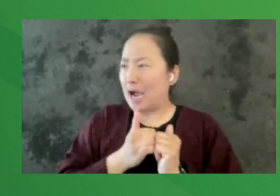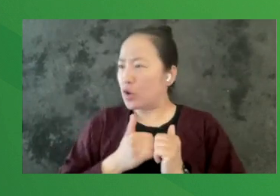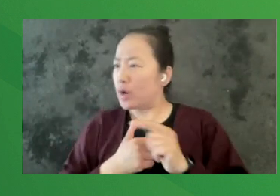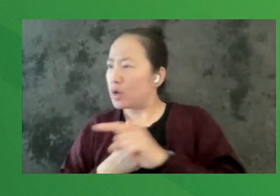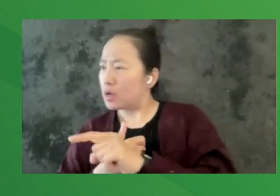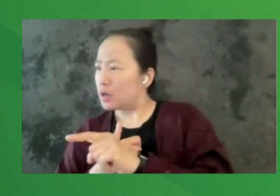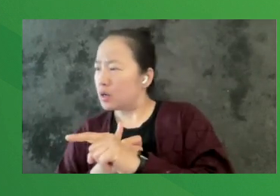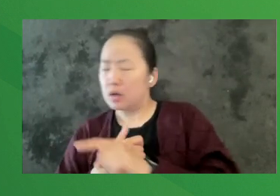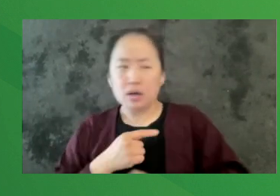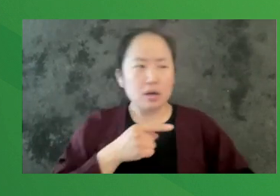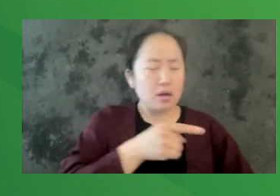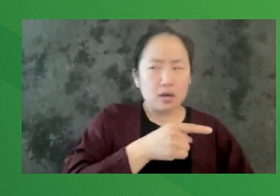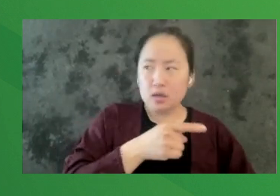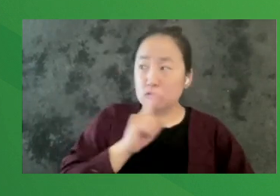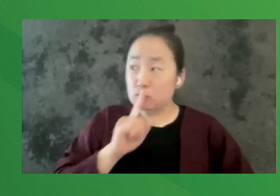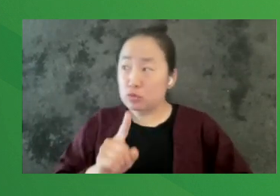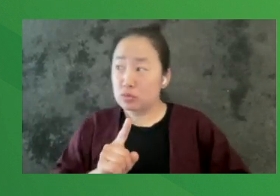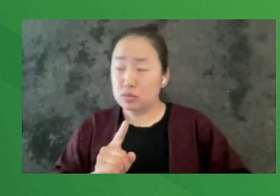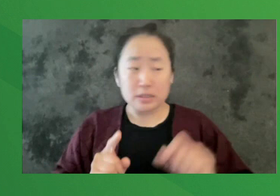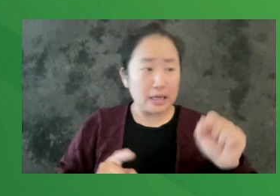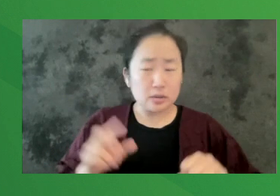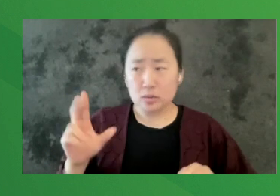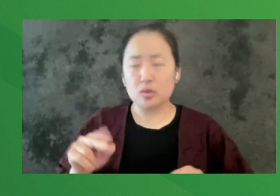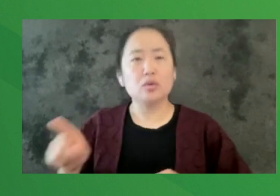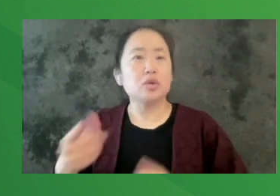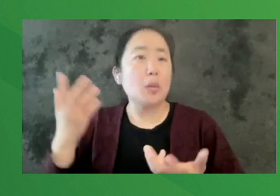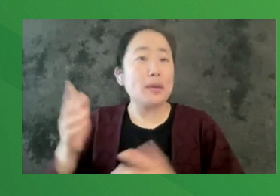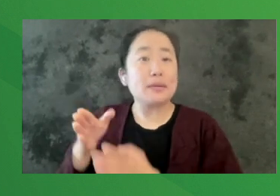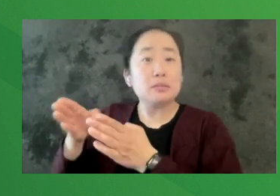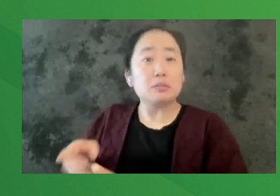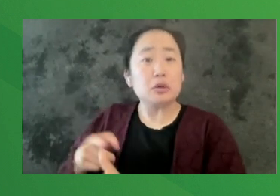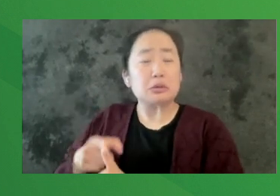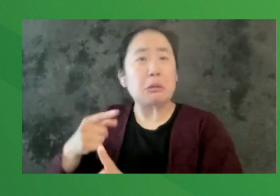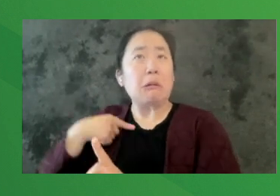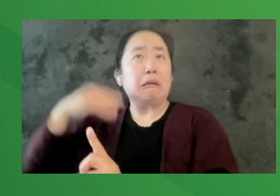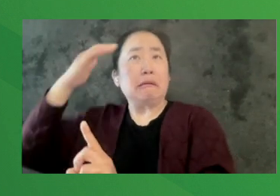for example, has a theory about does where you live matter, and my theory may complement or not,